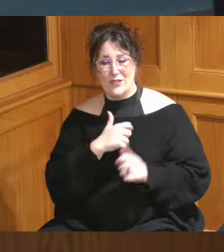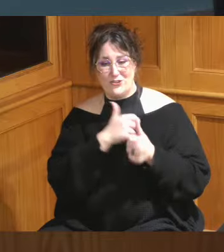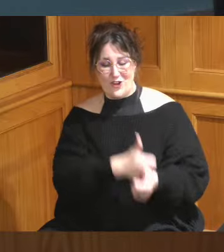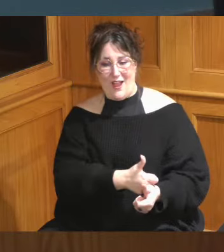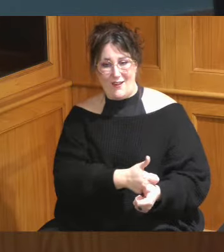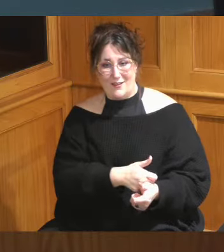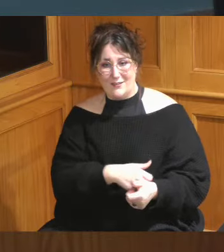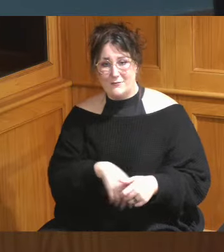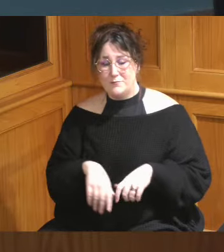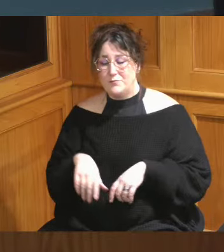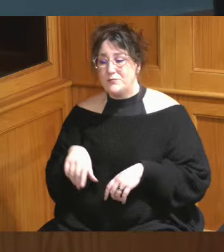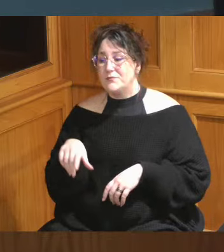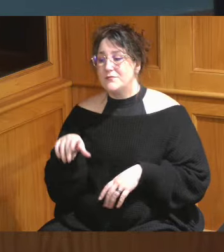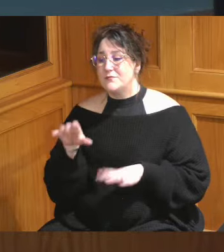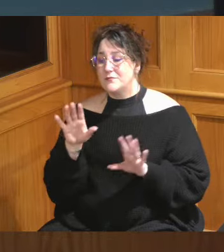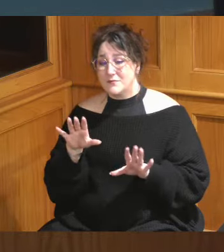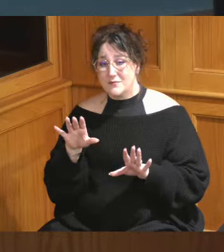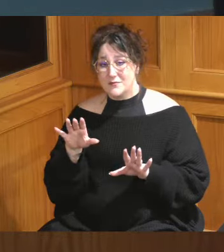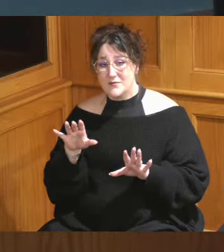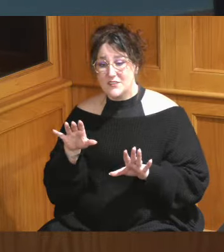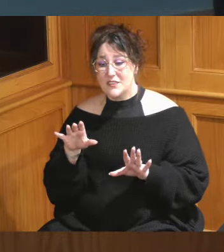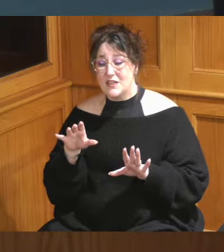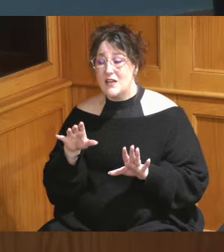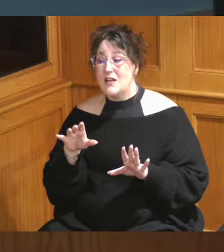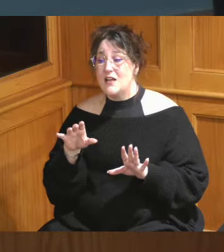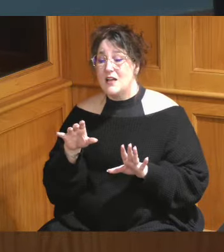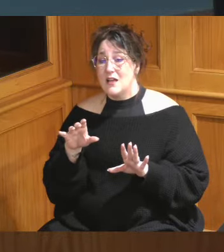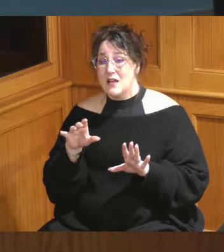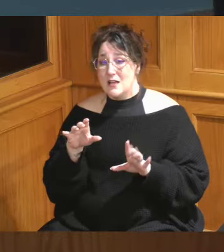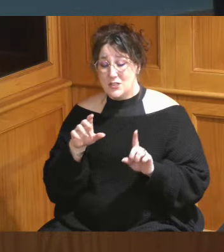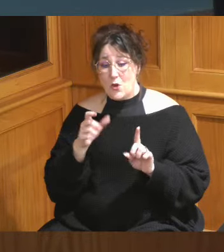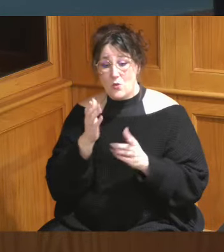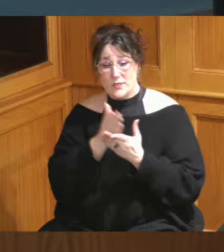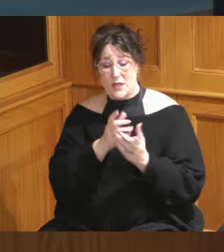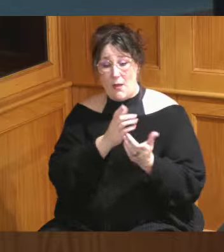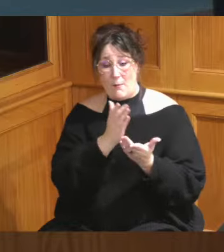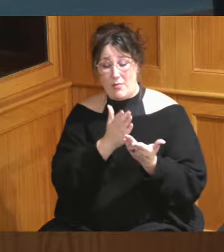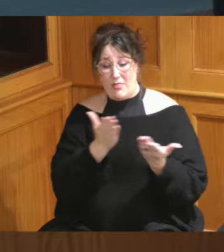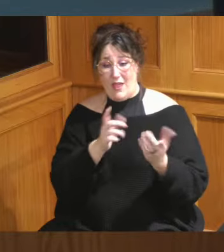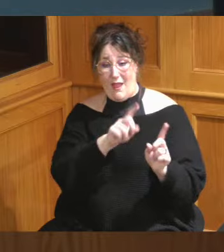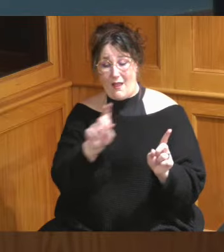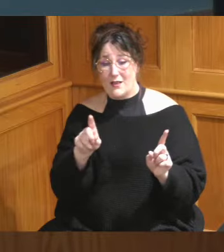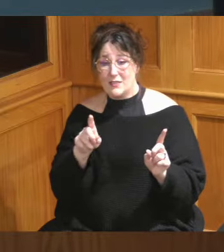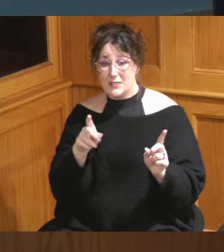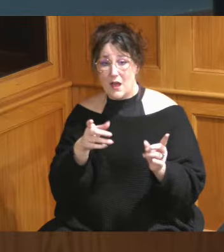ready and Alloy all are taking a haircut in this budget. They're still being funded. but we have